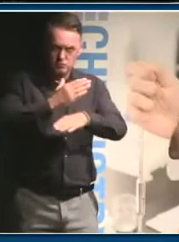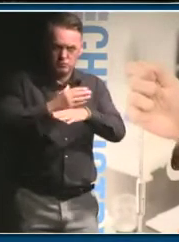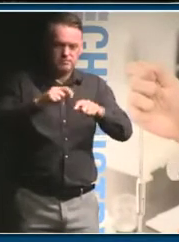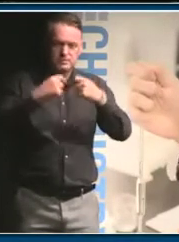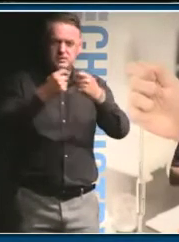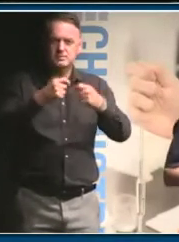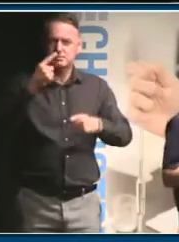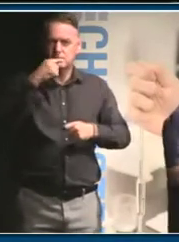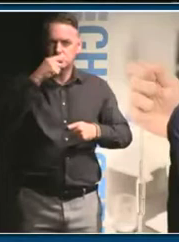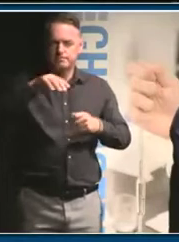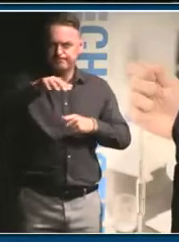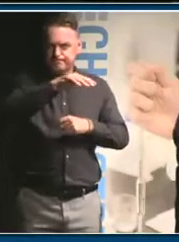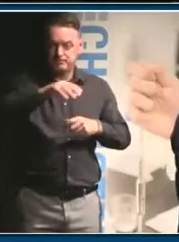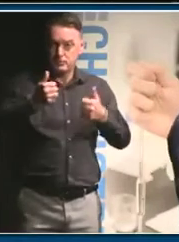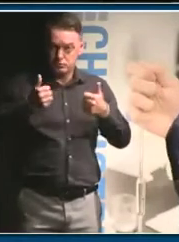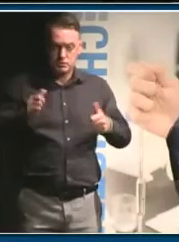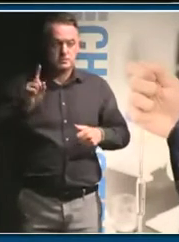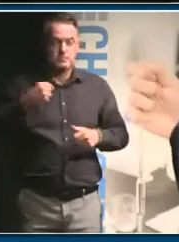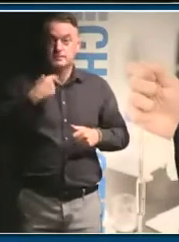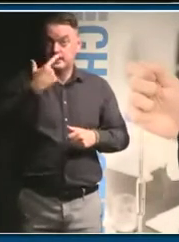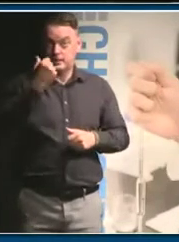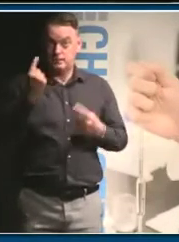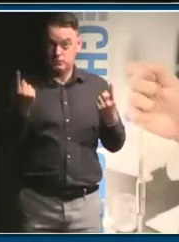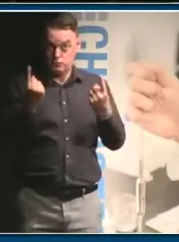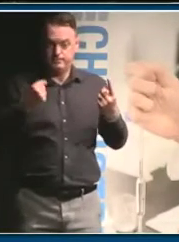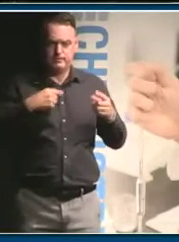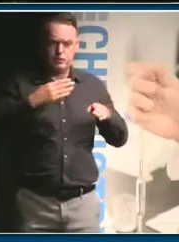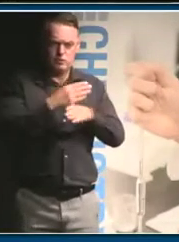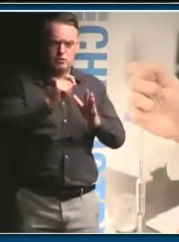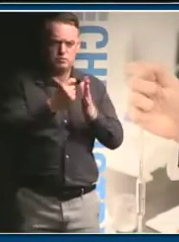a lot of people but I was lucky enough to work with this amazing professor E.C. Taylor